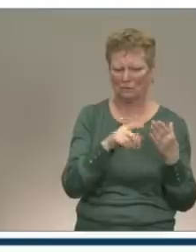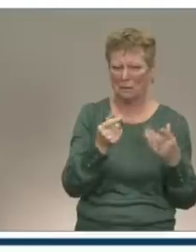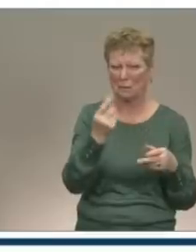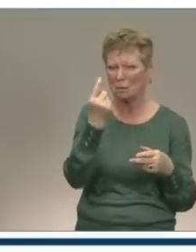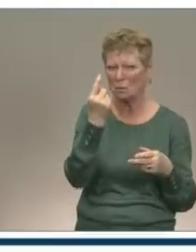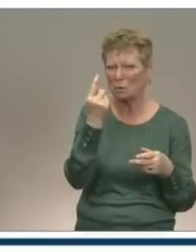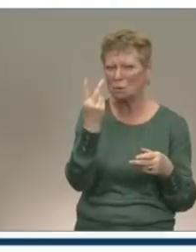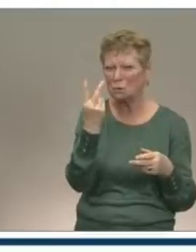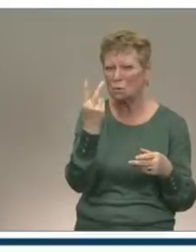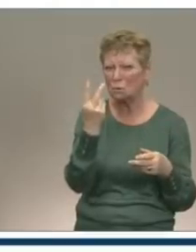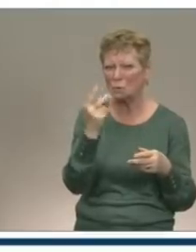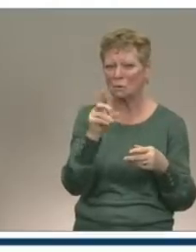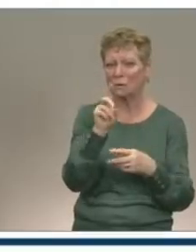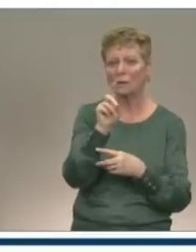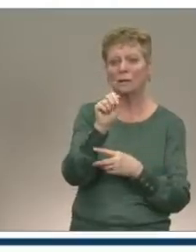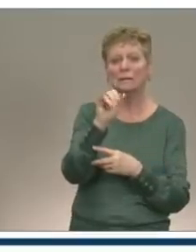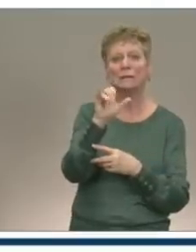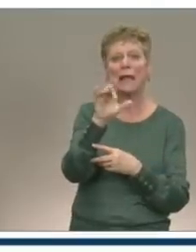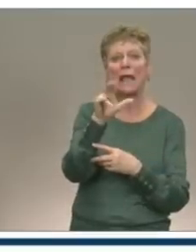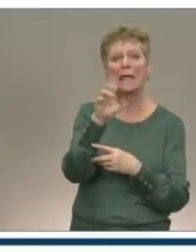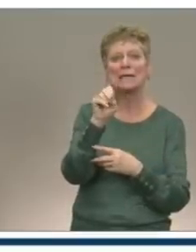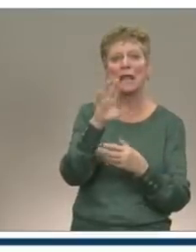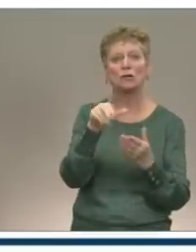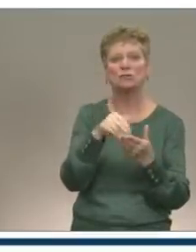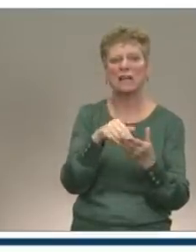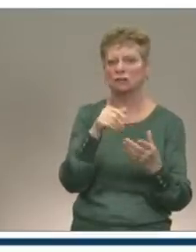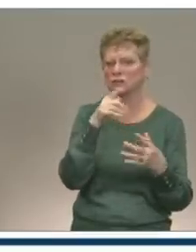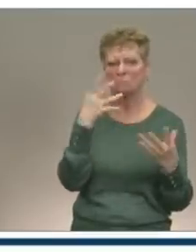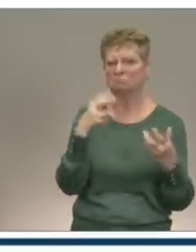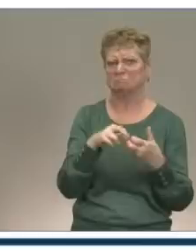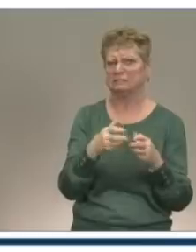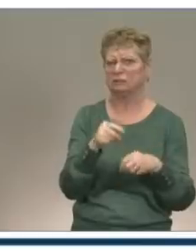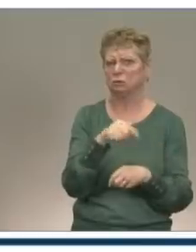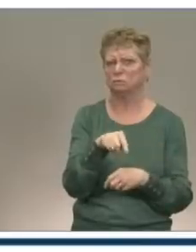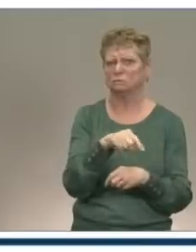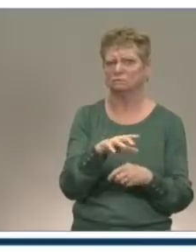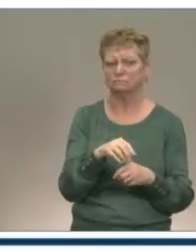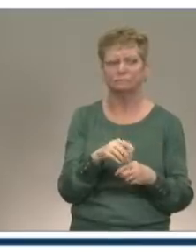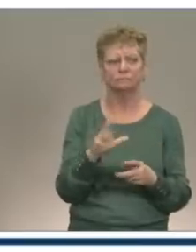centers have not been a major issue in this in this fourth wave sorry that's all the time we have